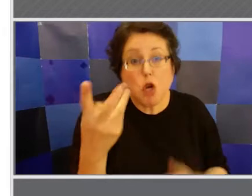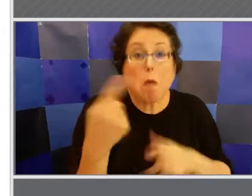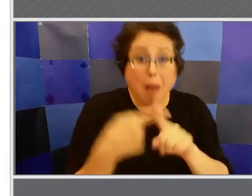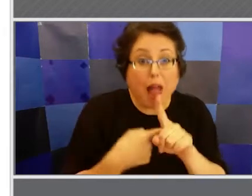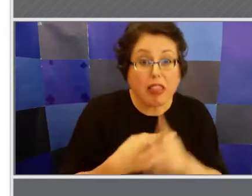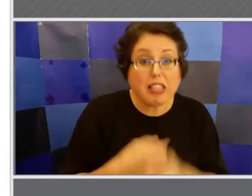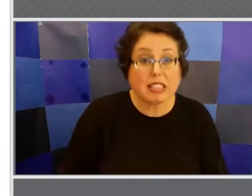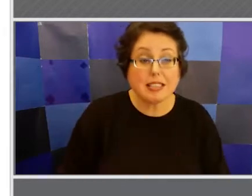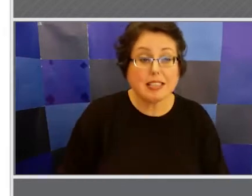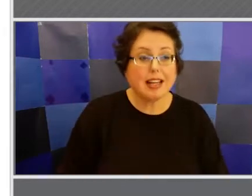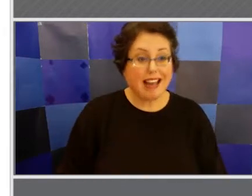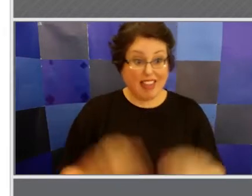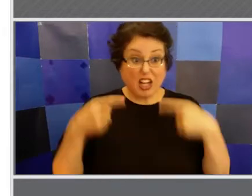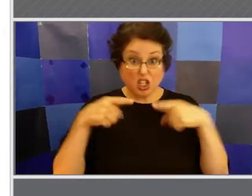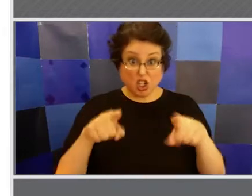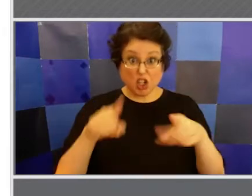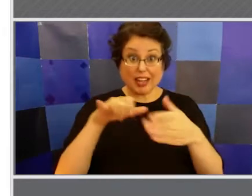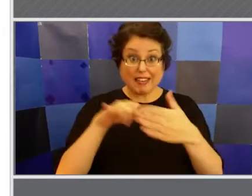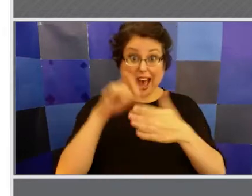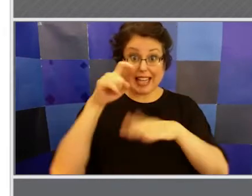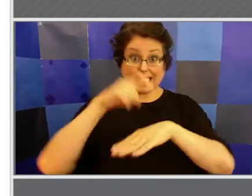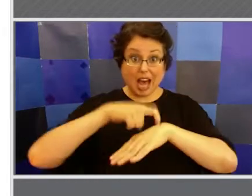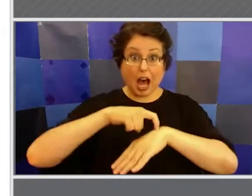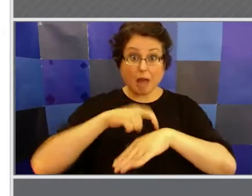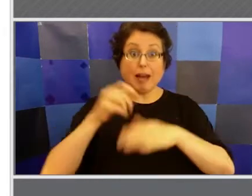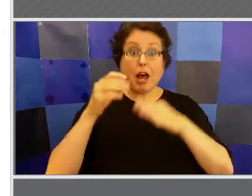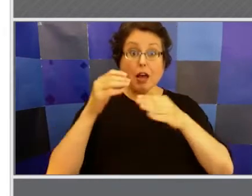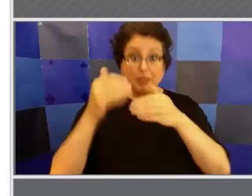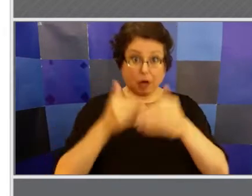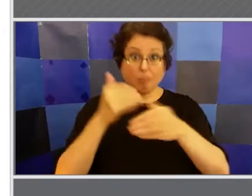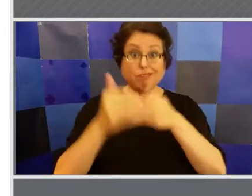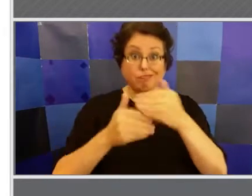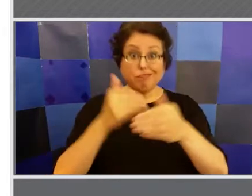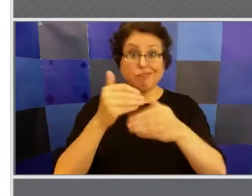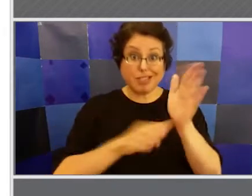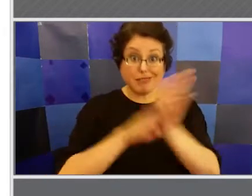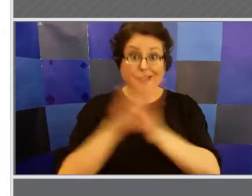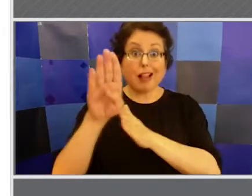And then during that time, as the proposals are developed, we hold this series of capital